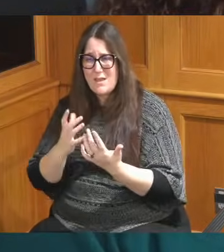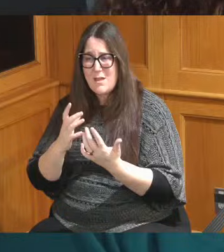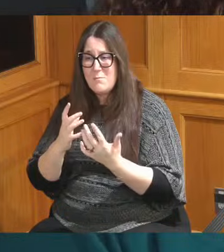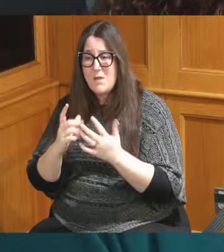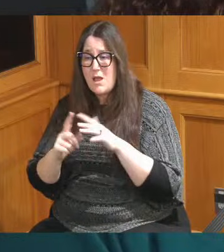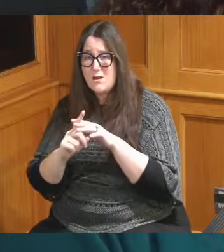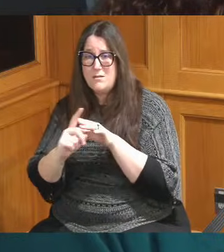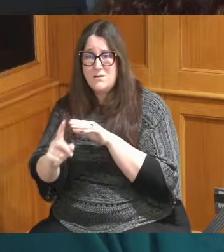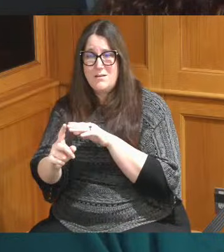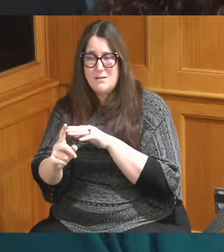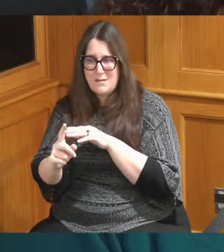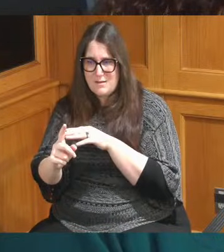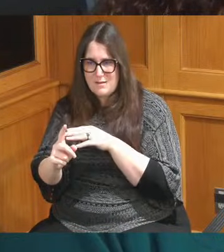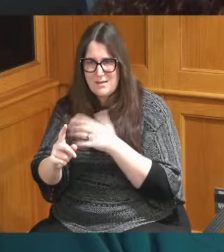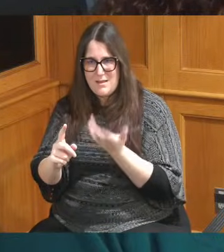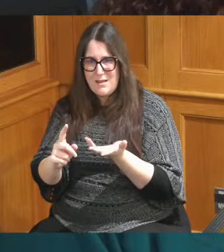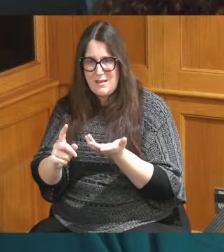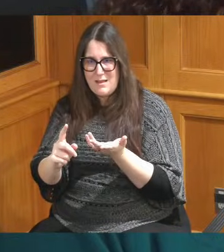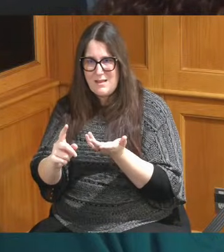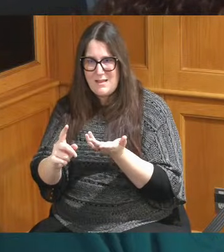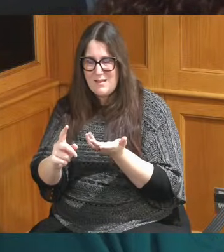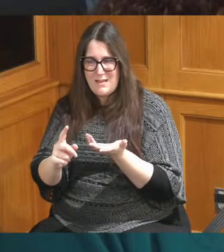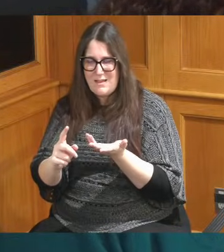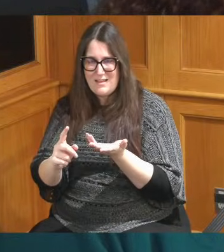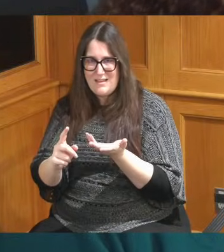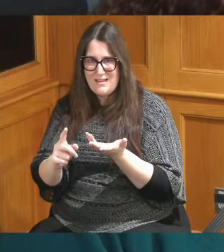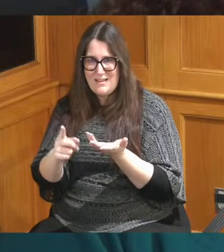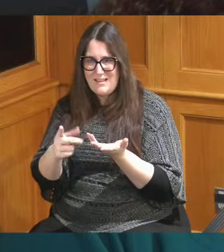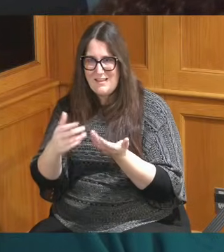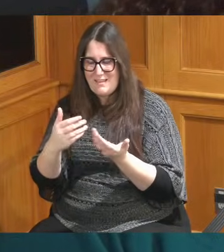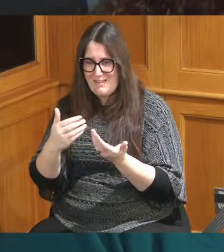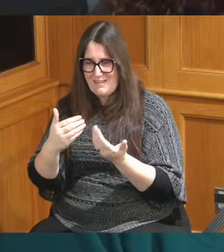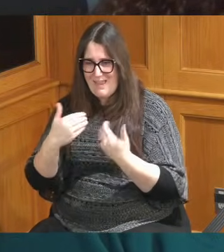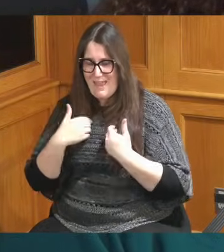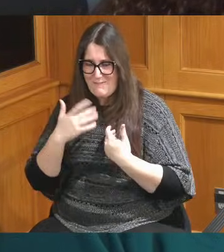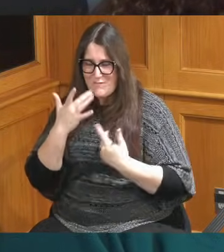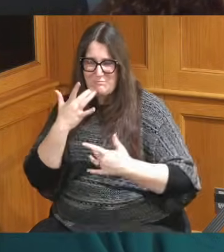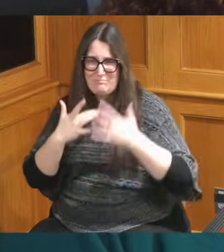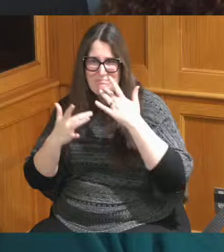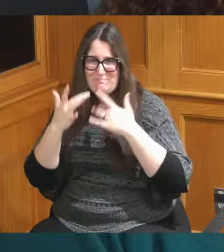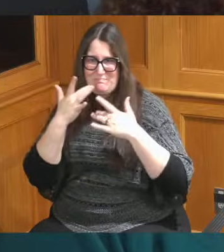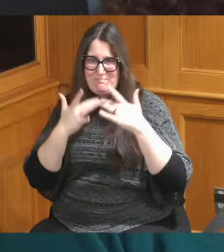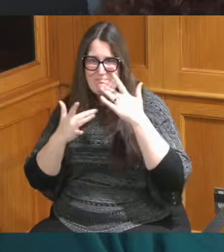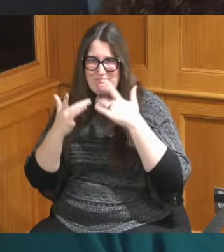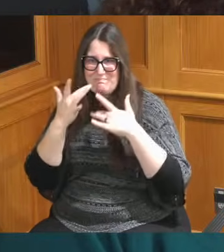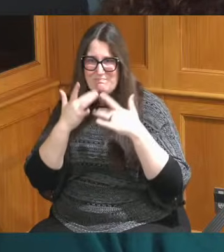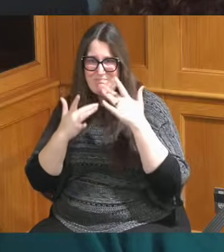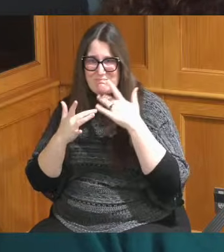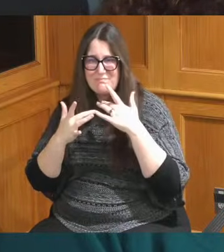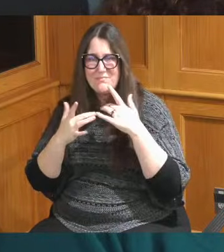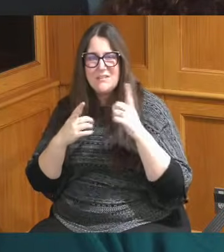they got a brown paper bag for them and say, "Good luck." And then that's when Trina Jackson